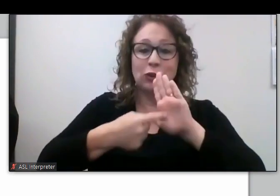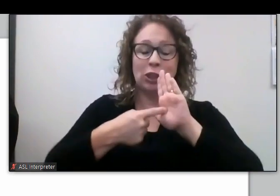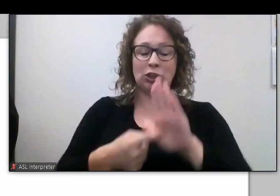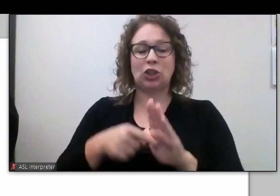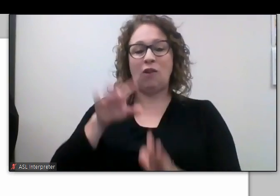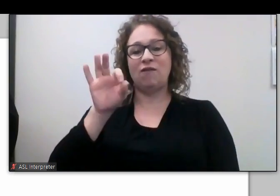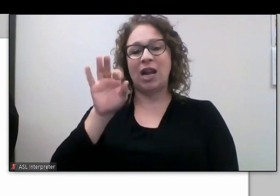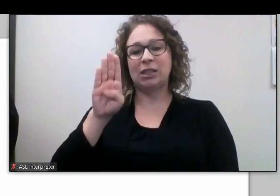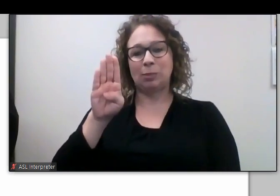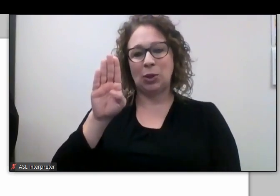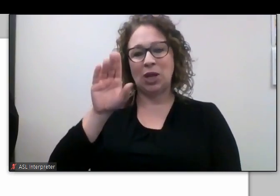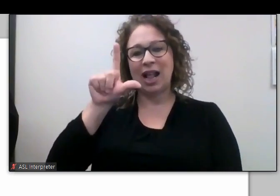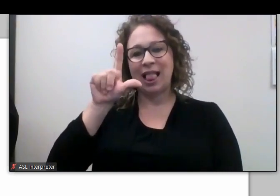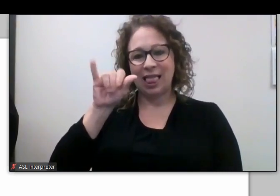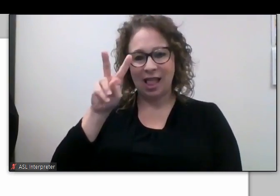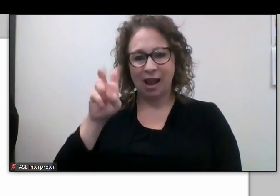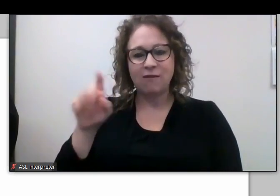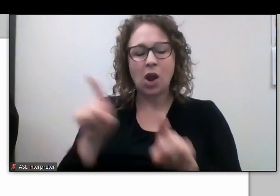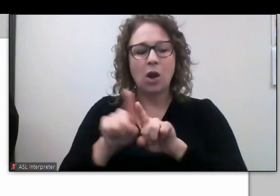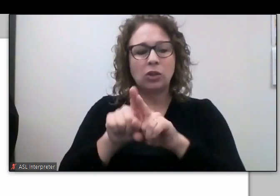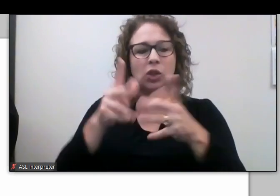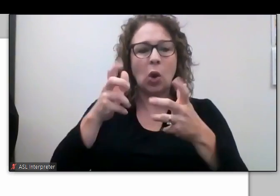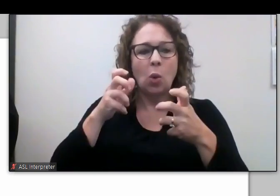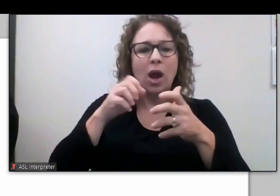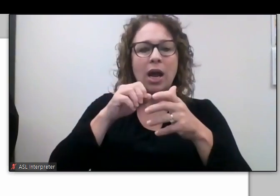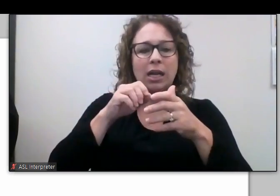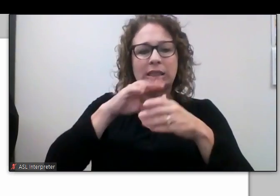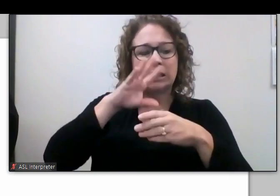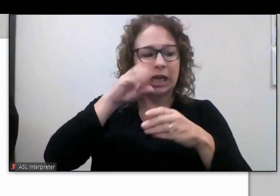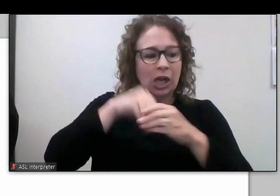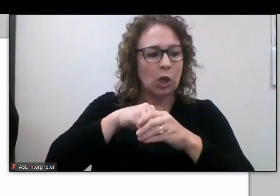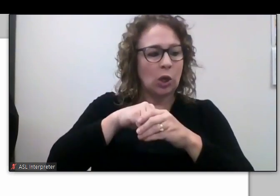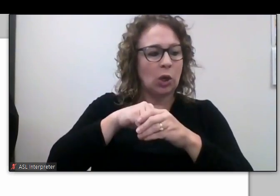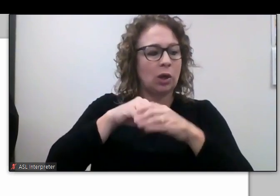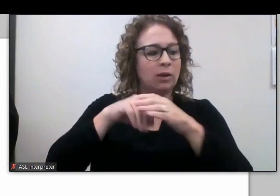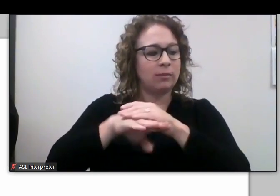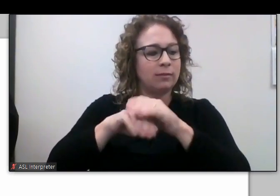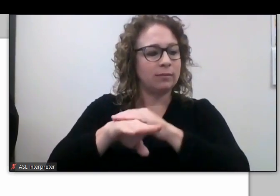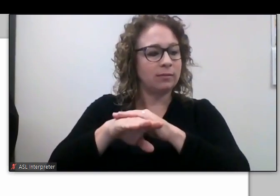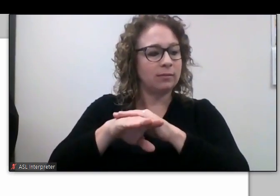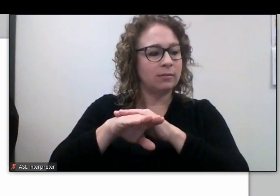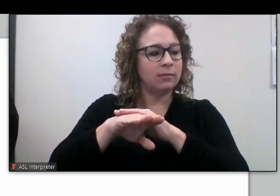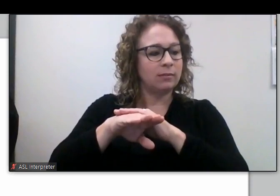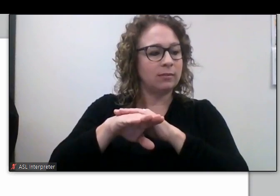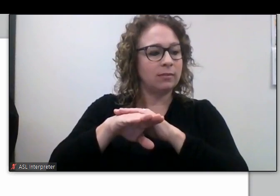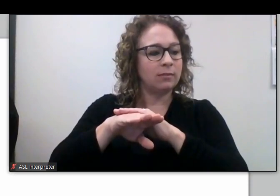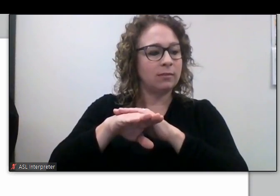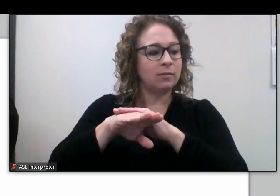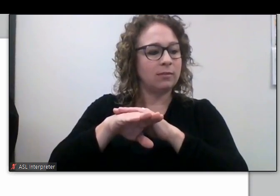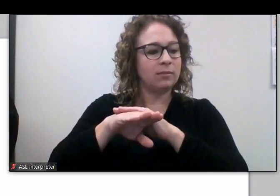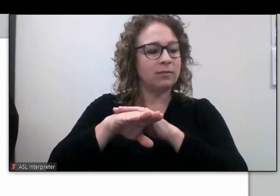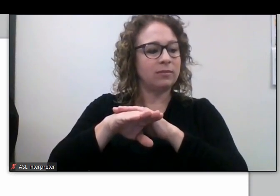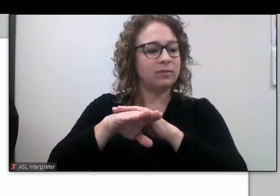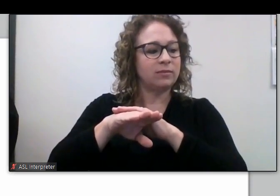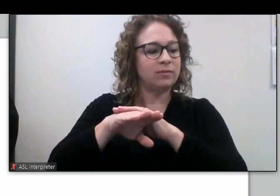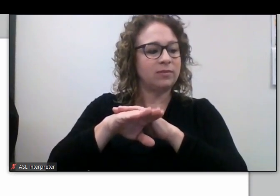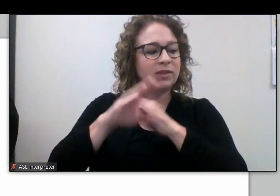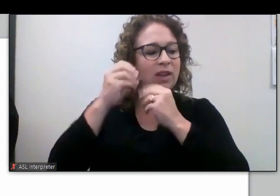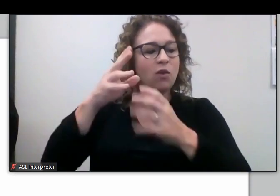And you always want to include accessibility contact information in your marketing materials. Let people know who to reach out to